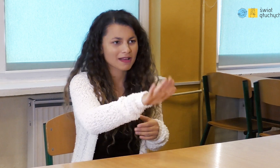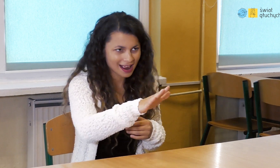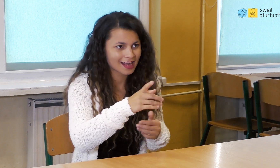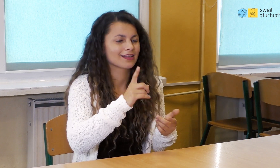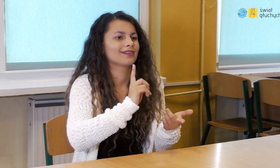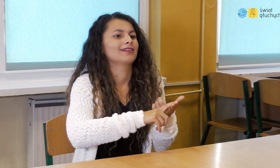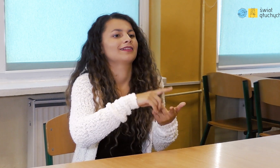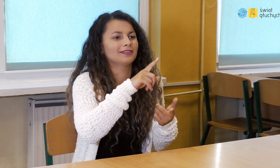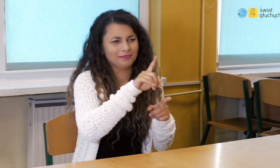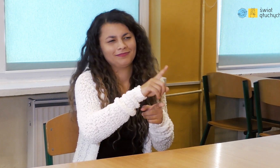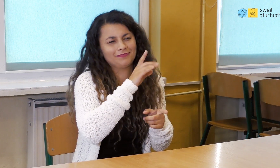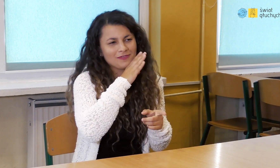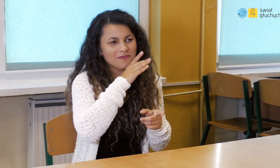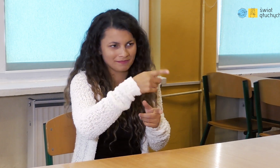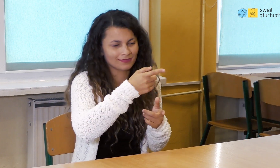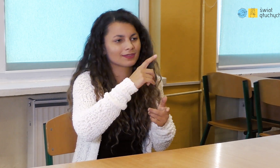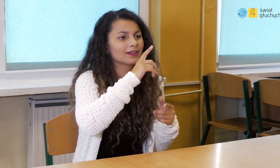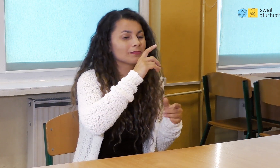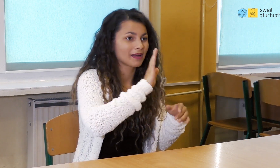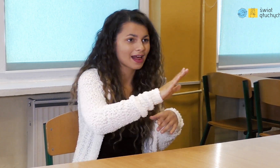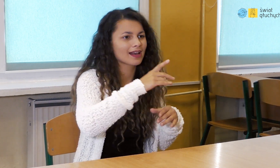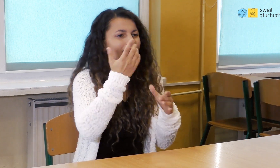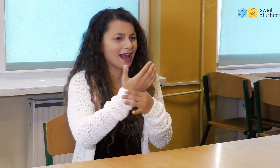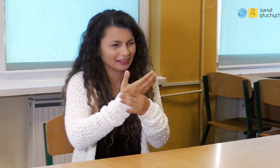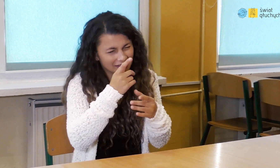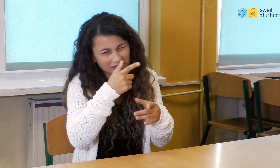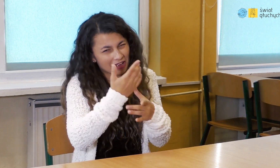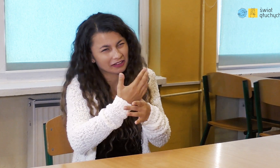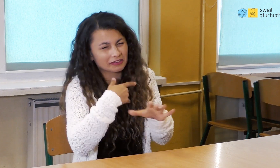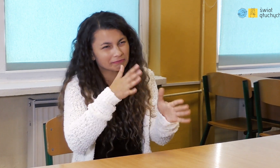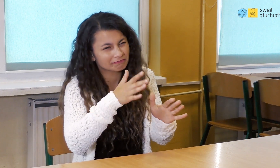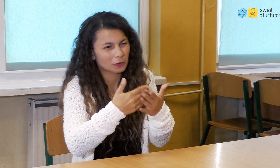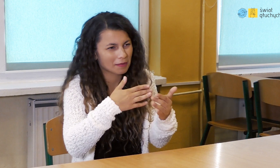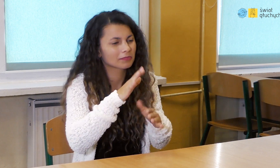We played tag, and sometimes card games, but not often.